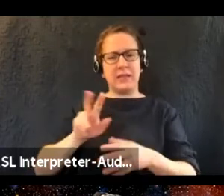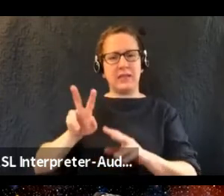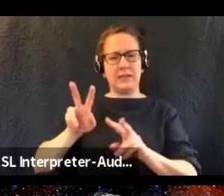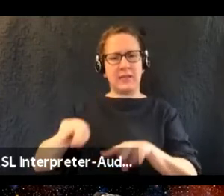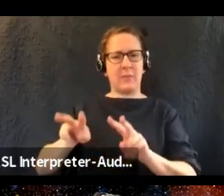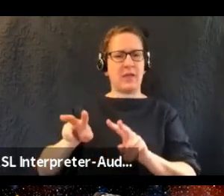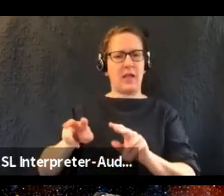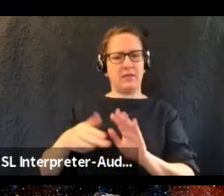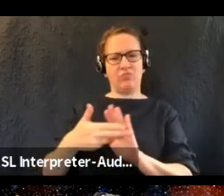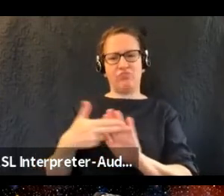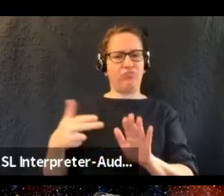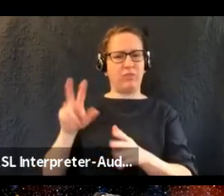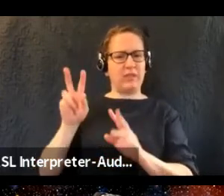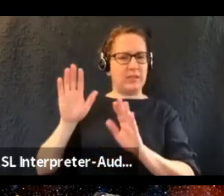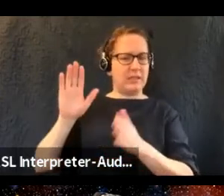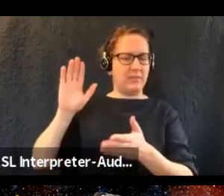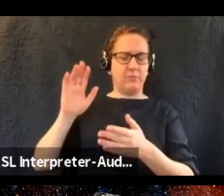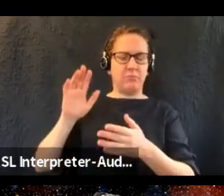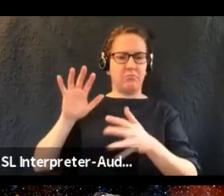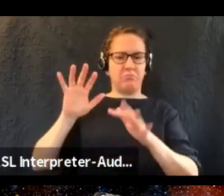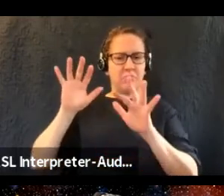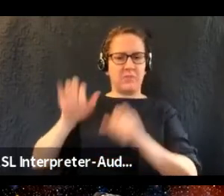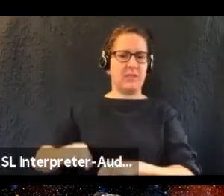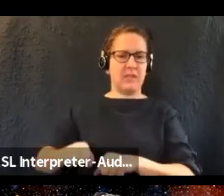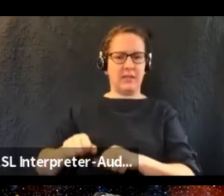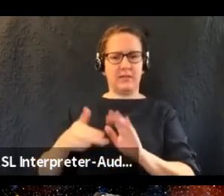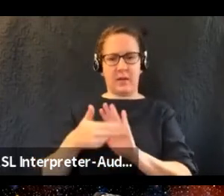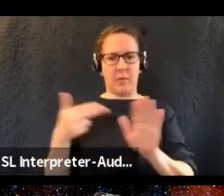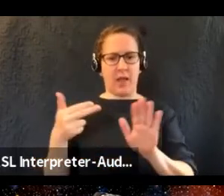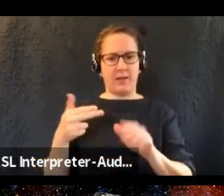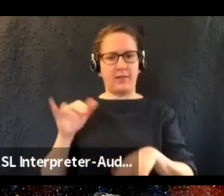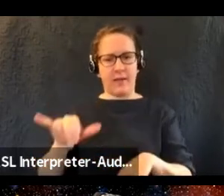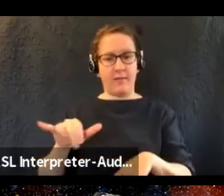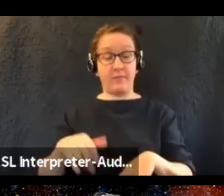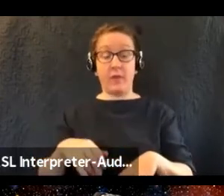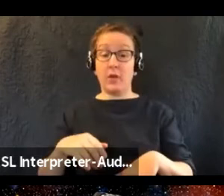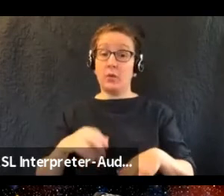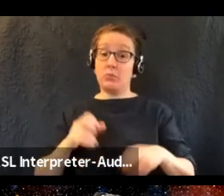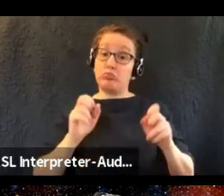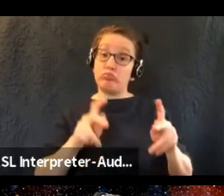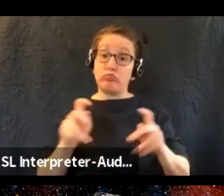like that to introduce folks to services that are available, talk about privacy and confidentiality.